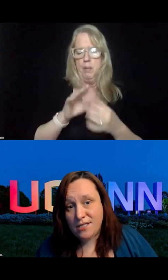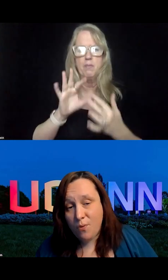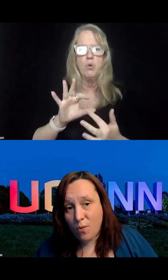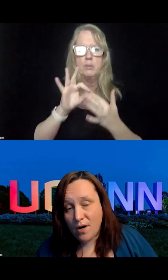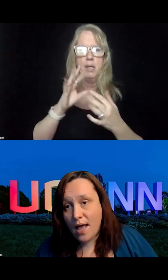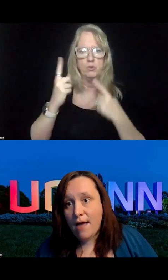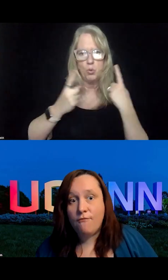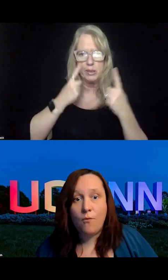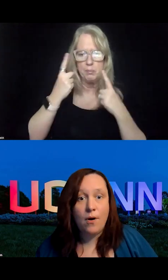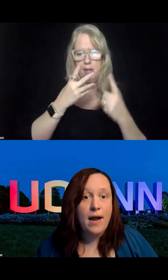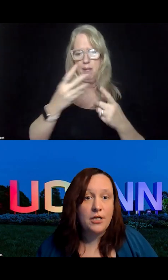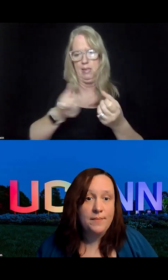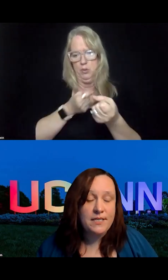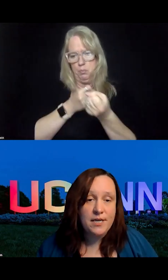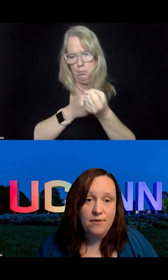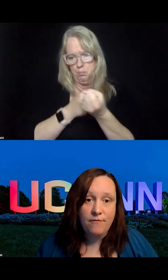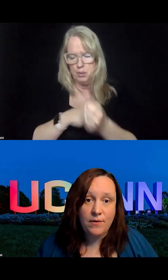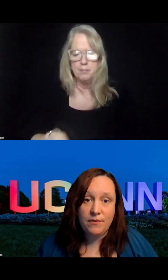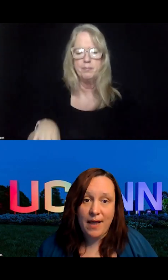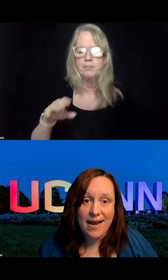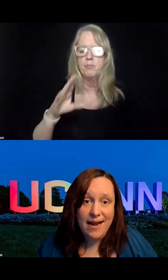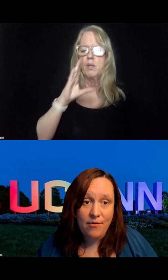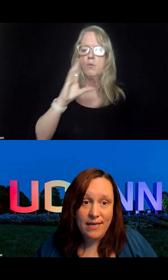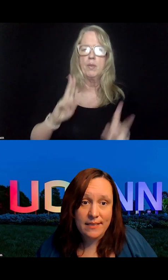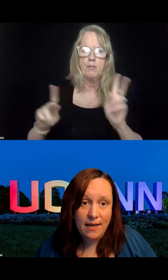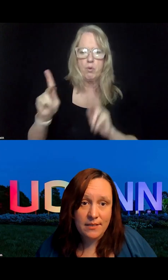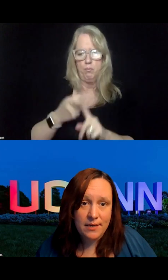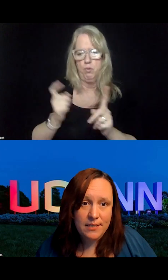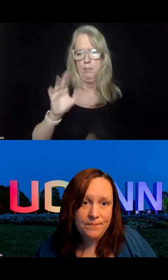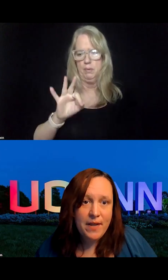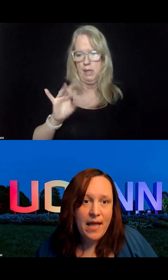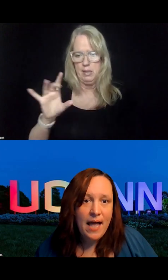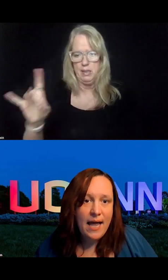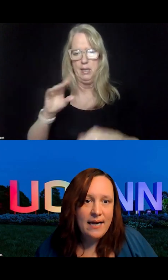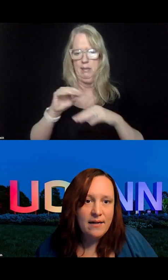AND SUPPORT FOR LGBTQ FOLKS FOR 988 COUNSEL LERS.